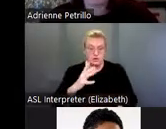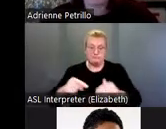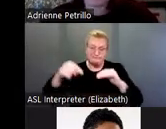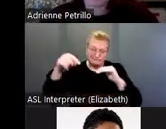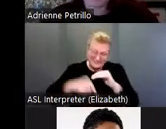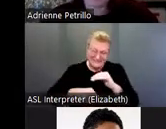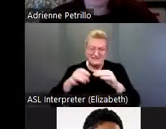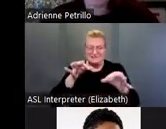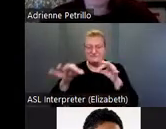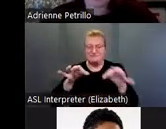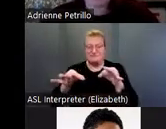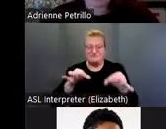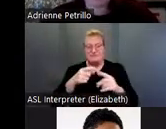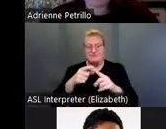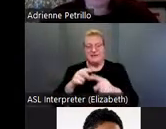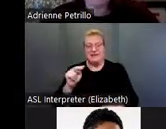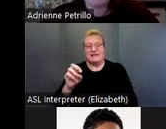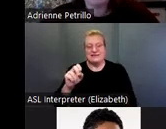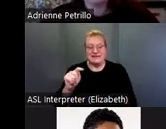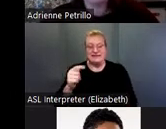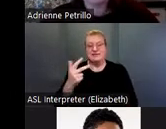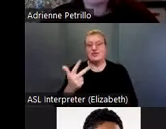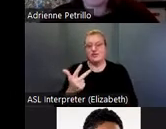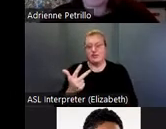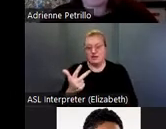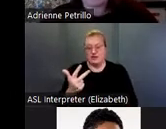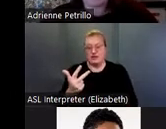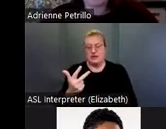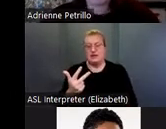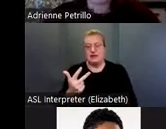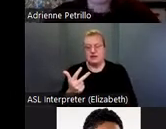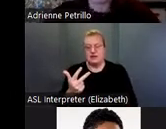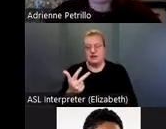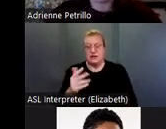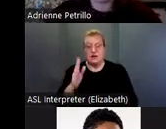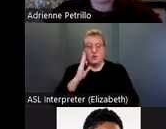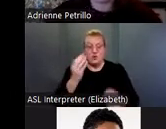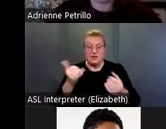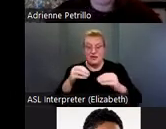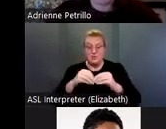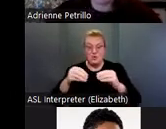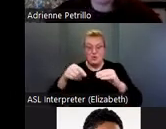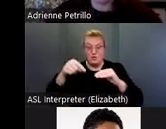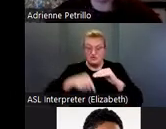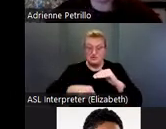about the NEST 3 grant opportunity, so I'm not going to go into detail on that today,